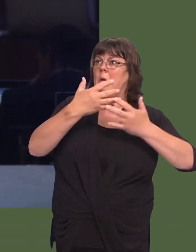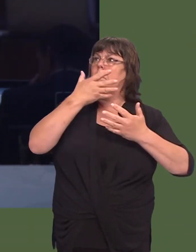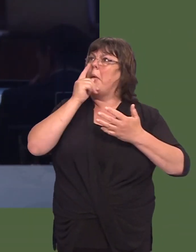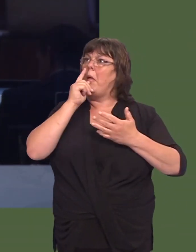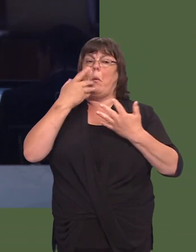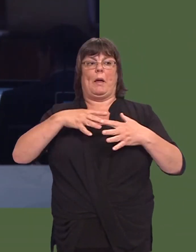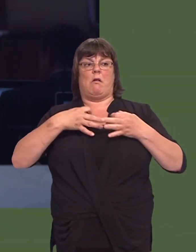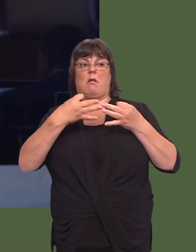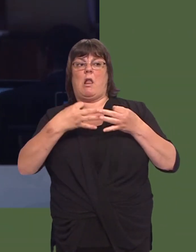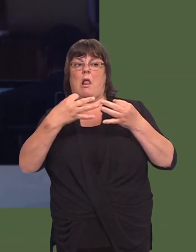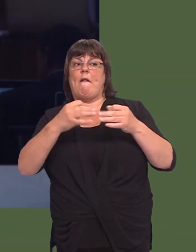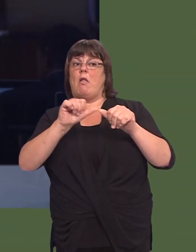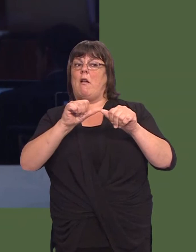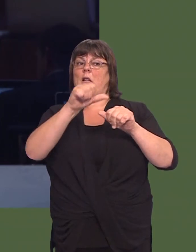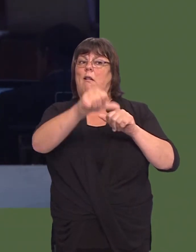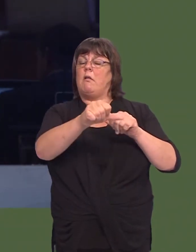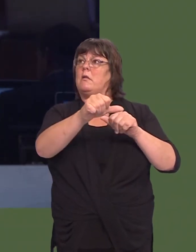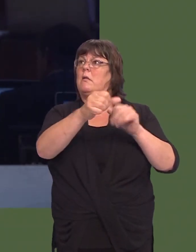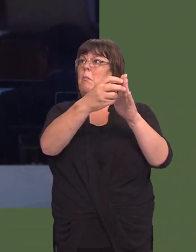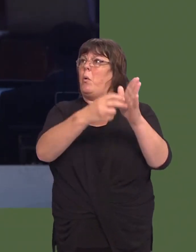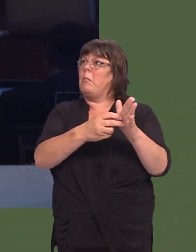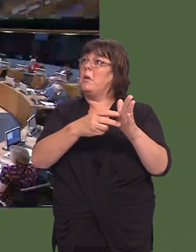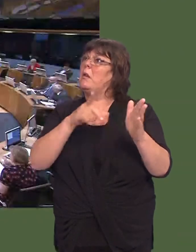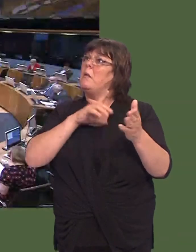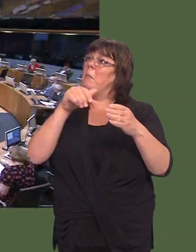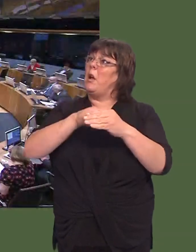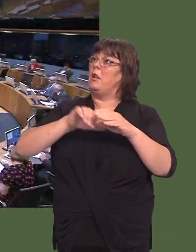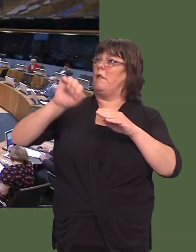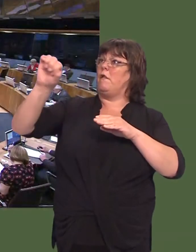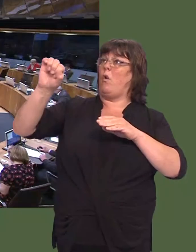follow-up treatment as part of your regular data on the performance of the health service?